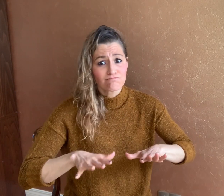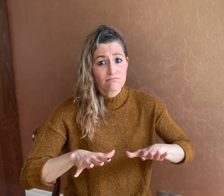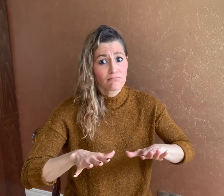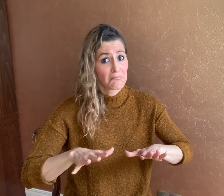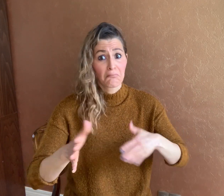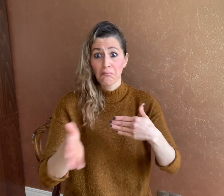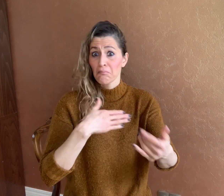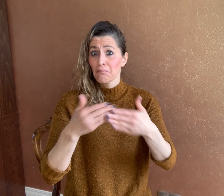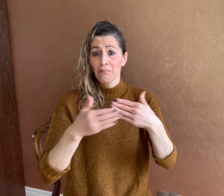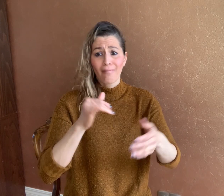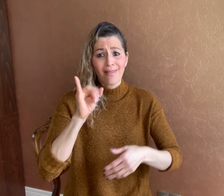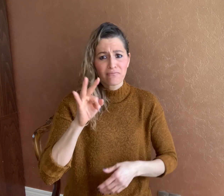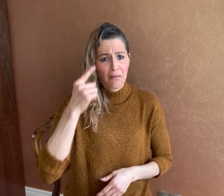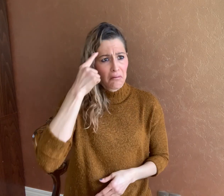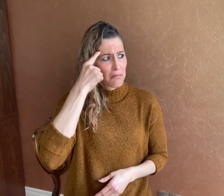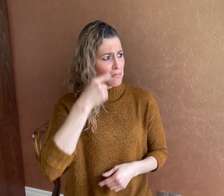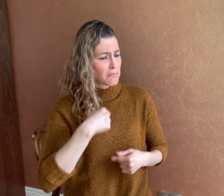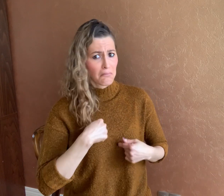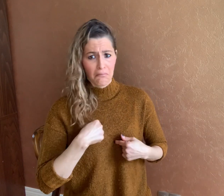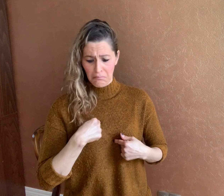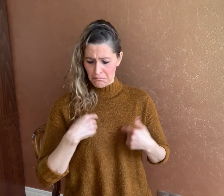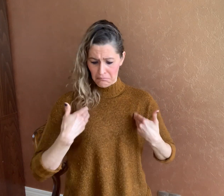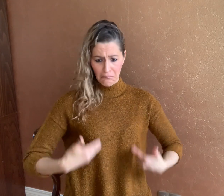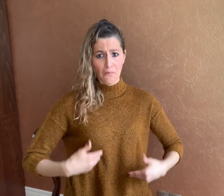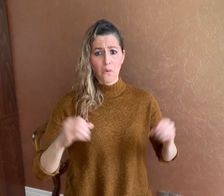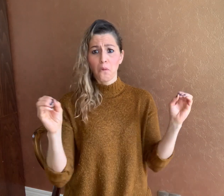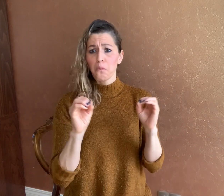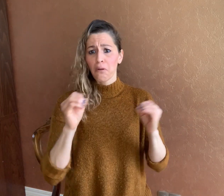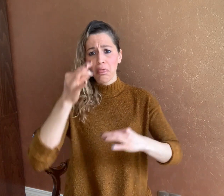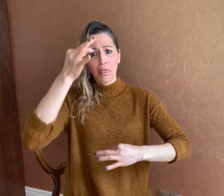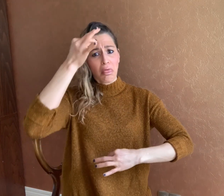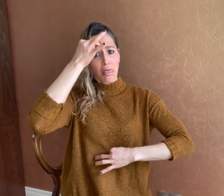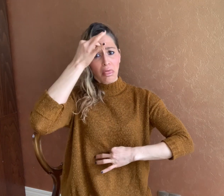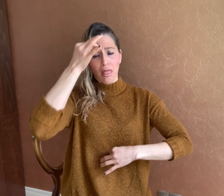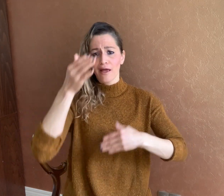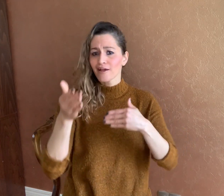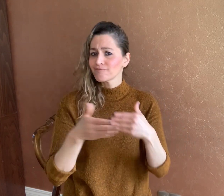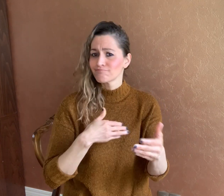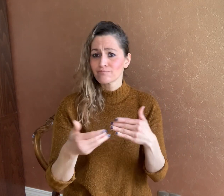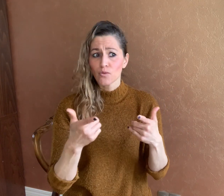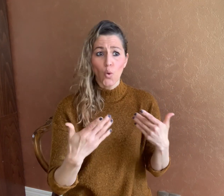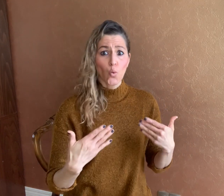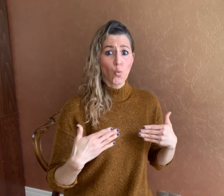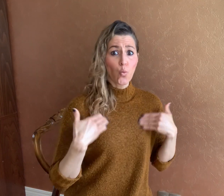even if you believe you are not infected.